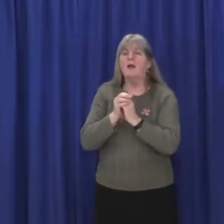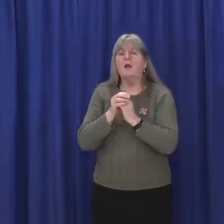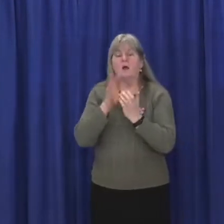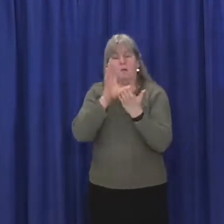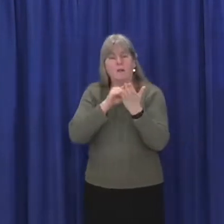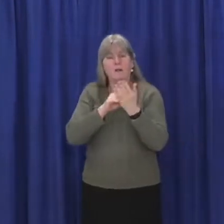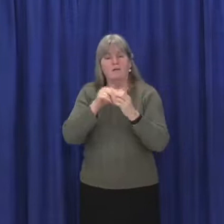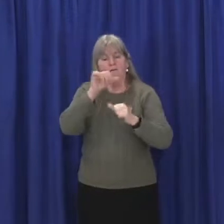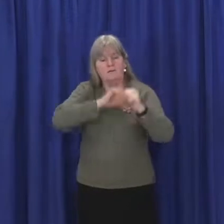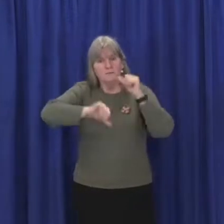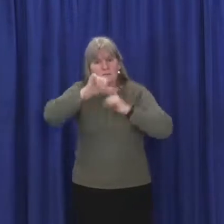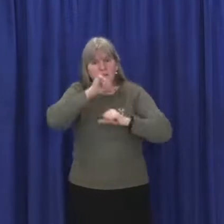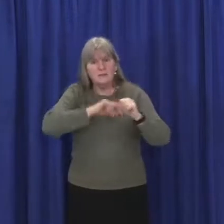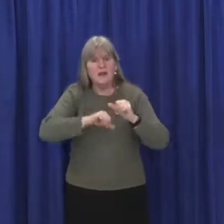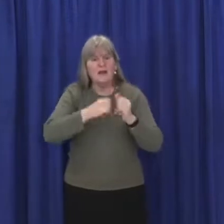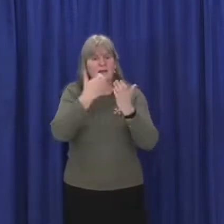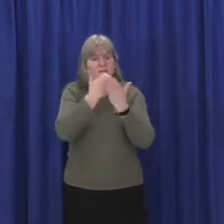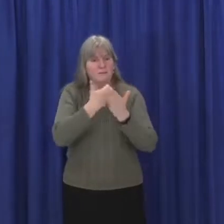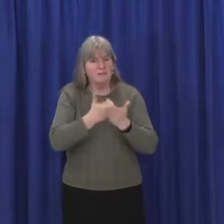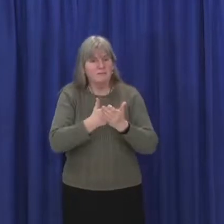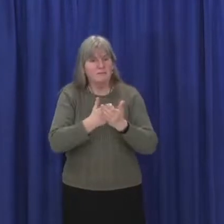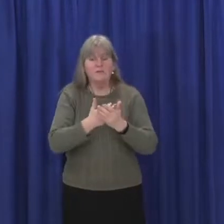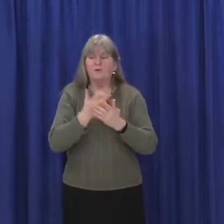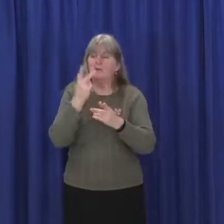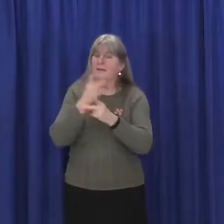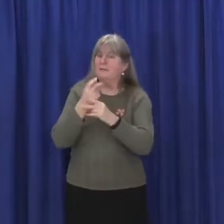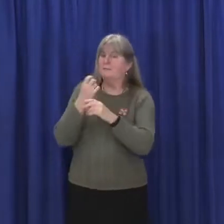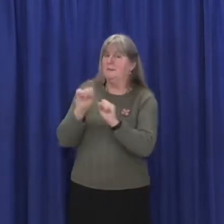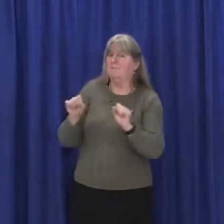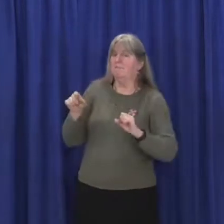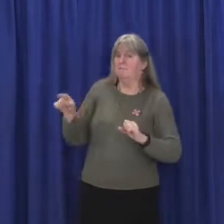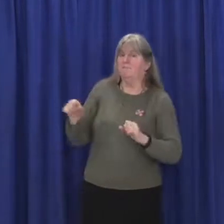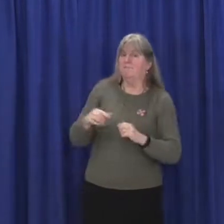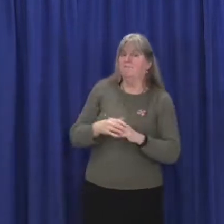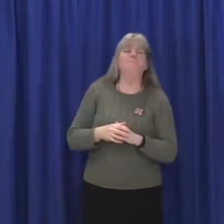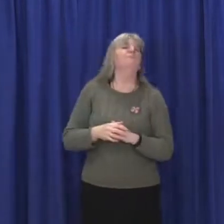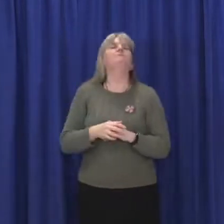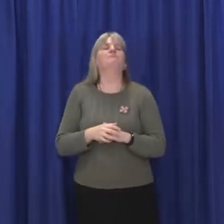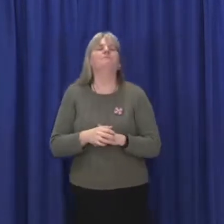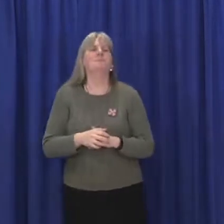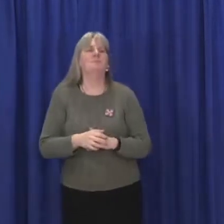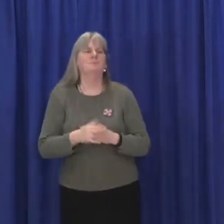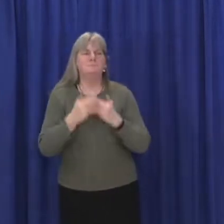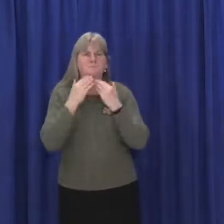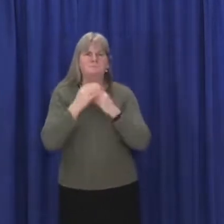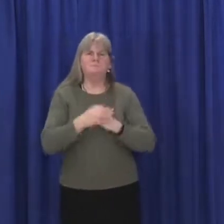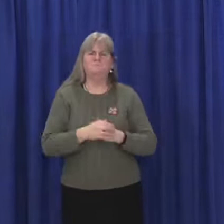people and keep them as safe as possible. Thank you. Renee: Thank you. Haley, do you have